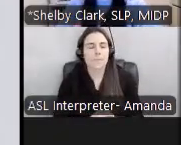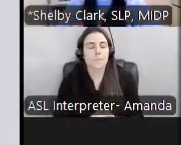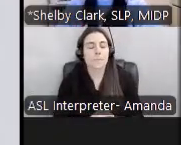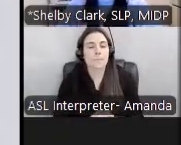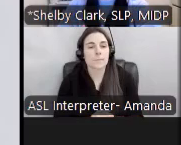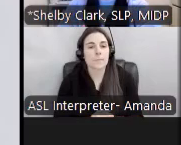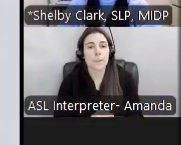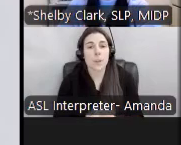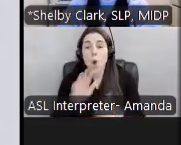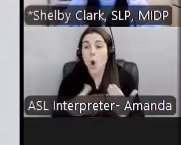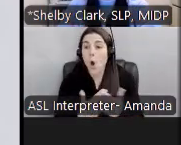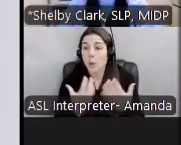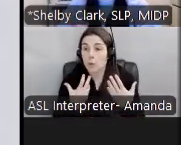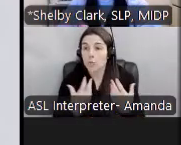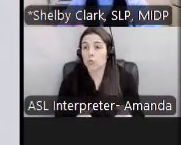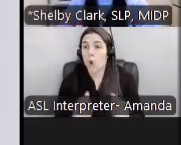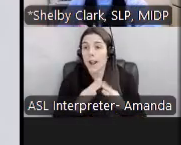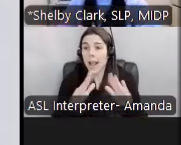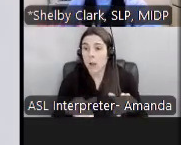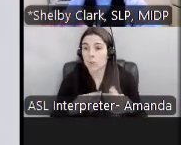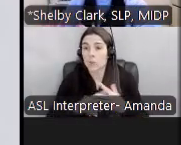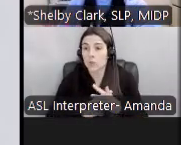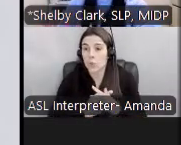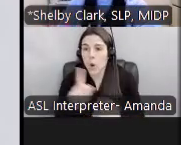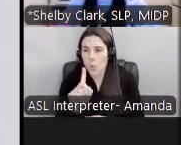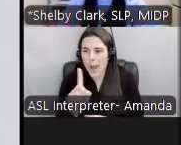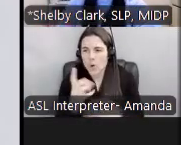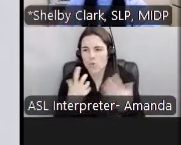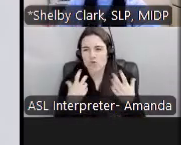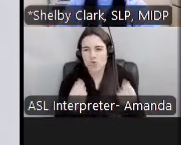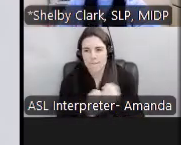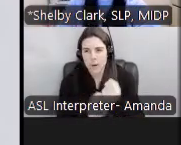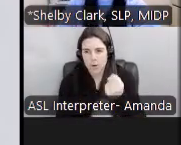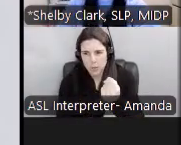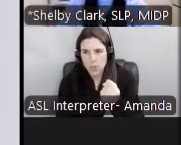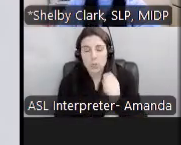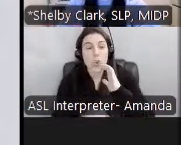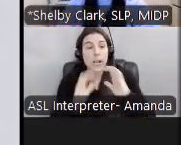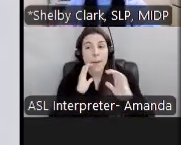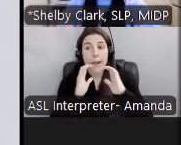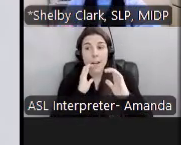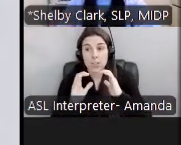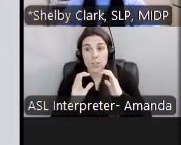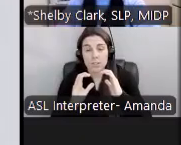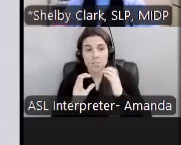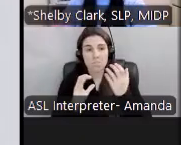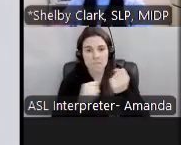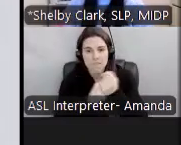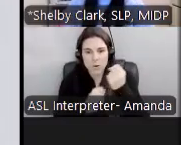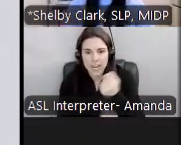Starts with a solid foundation in communication. That foundation is built in the first six months before we ever hear